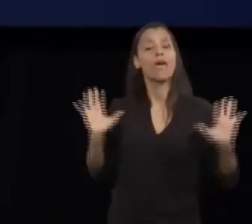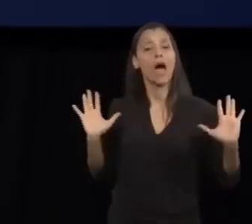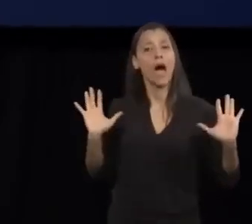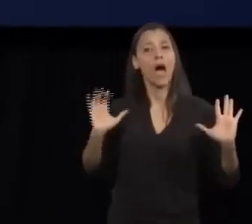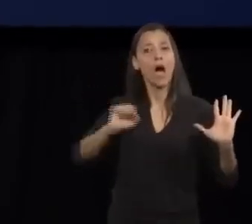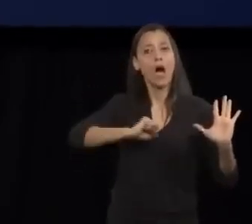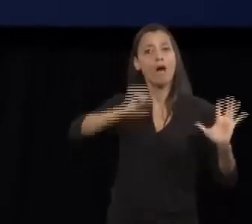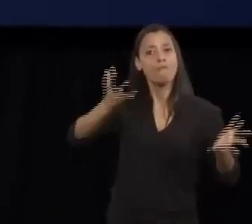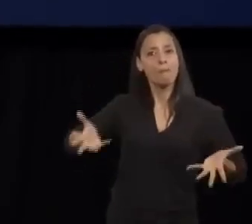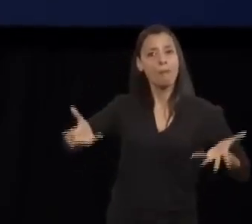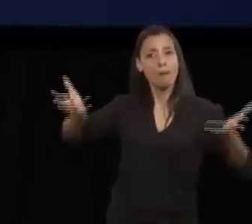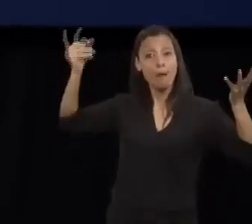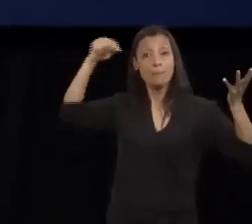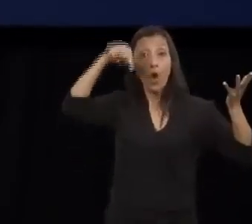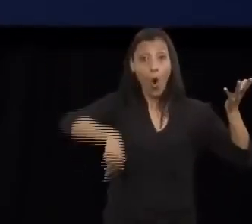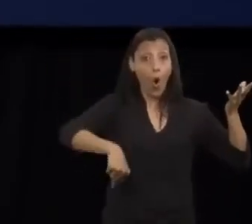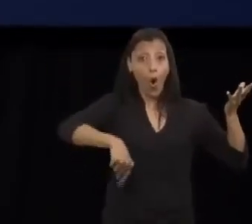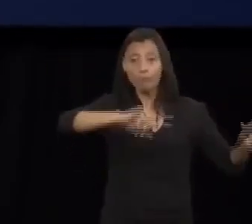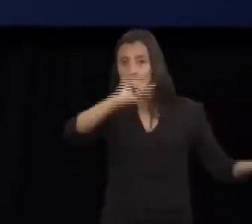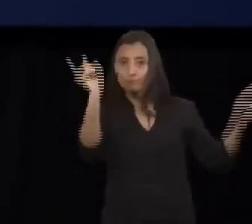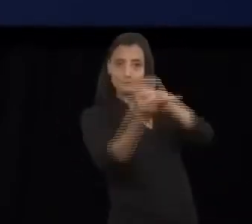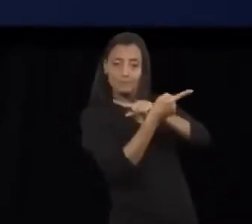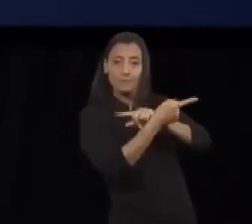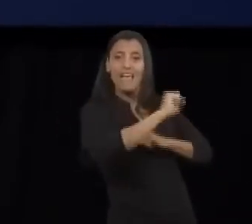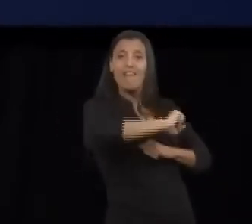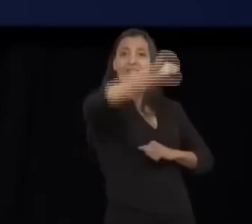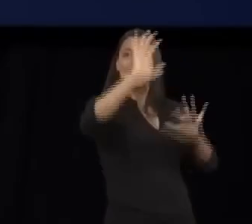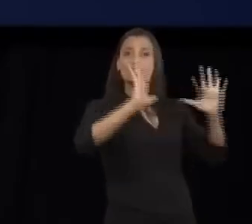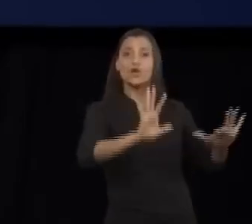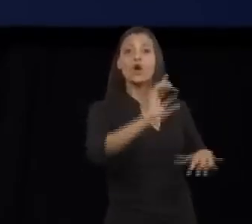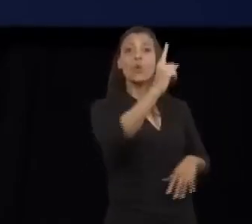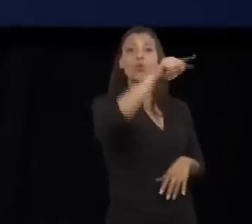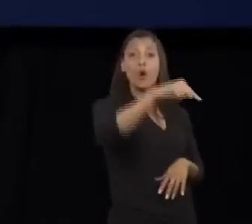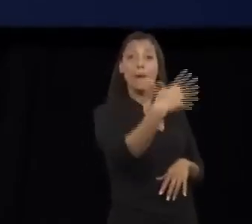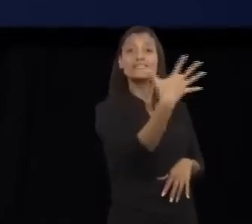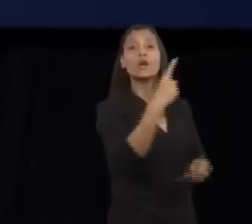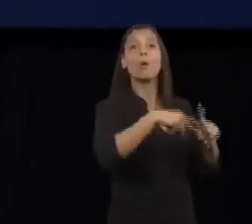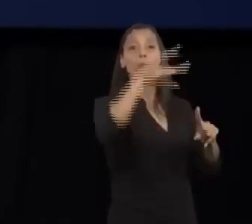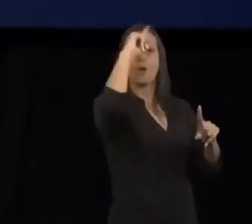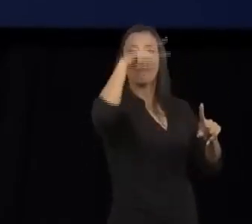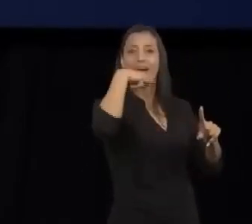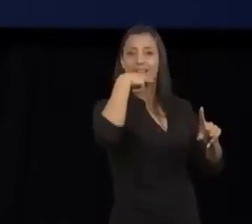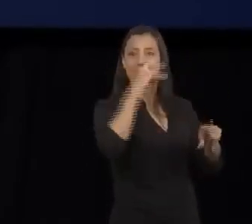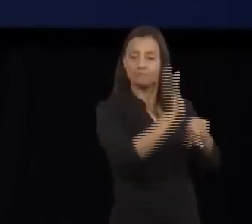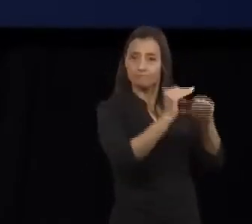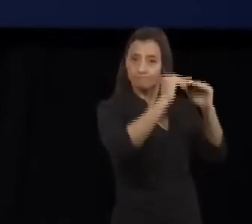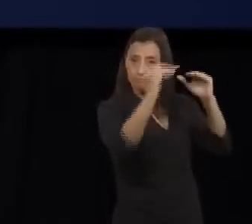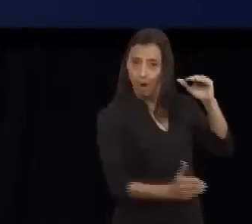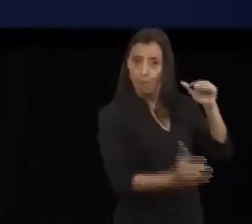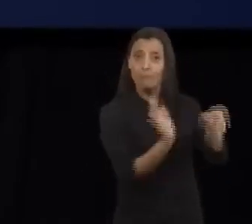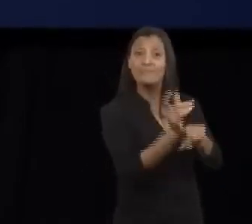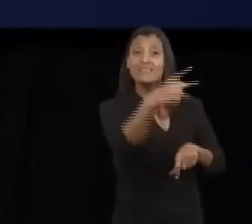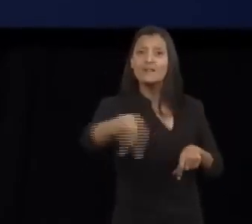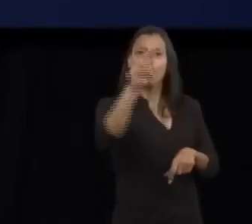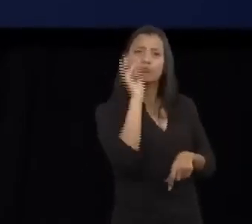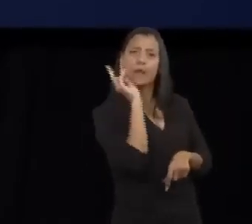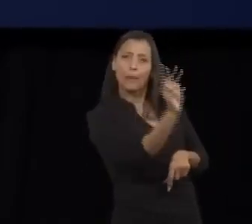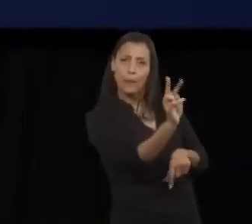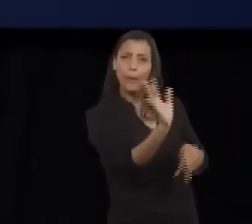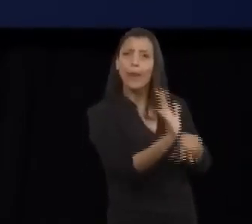and today the inflation is running at one and a half monthly. If you put that in exponential terms,